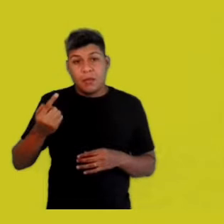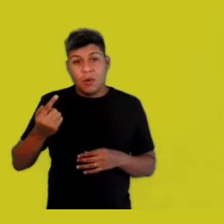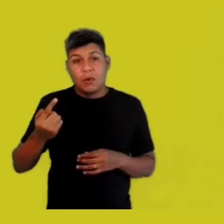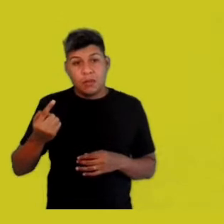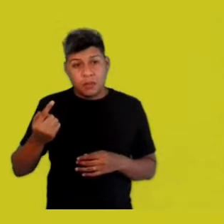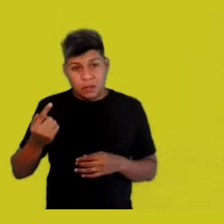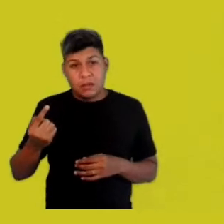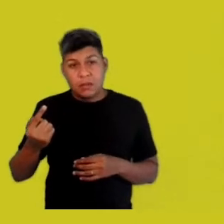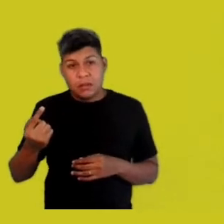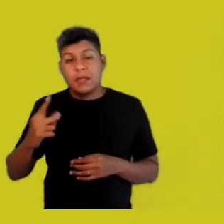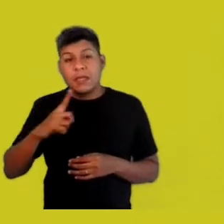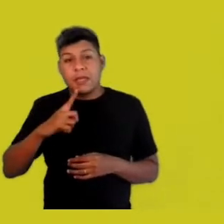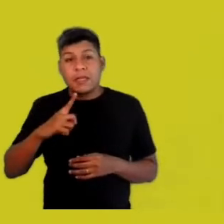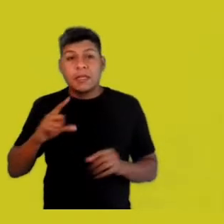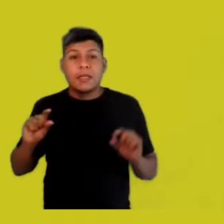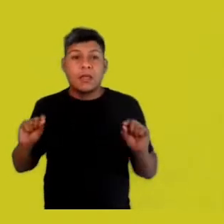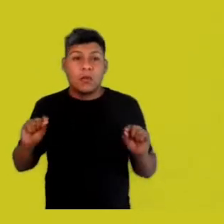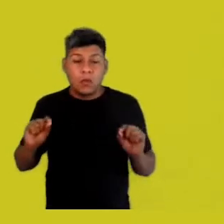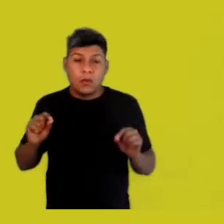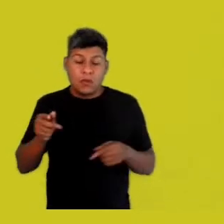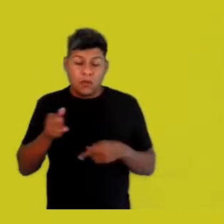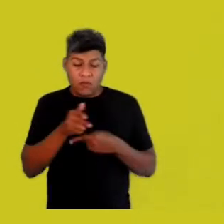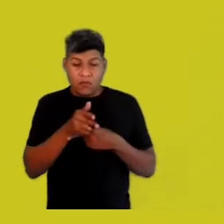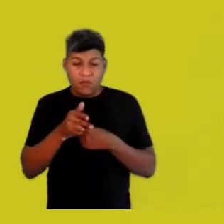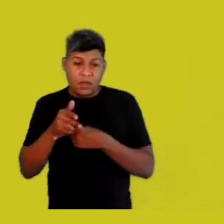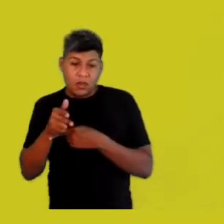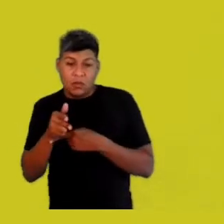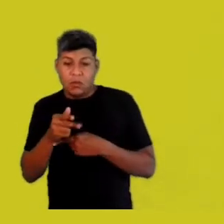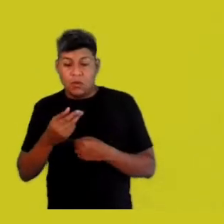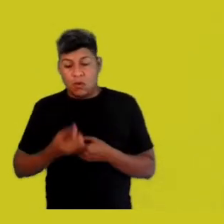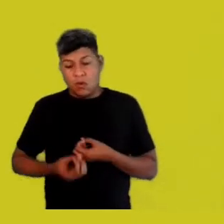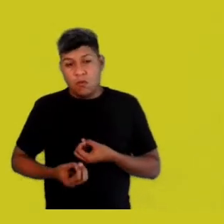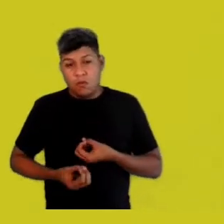through Ovid, the Roman poet,